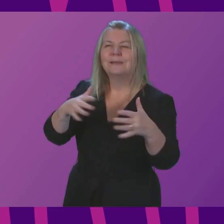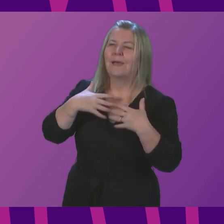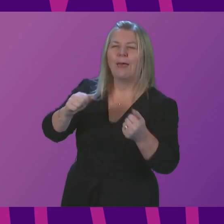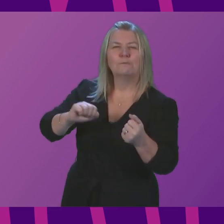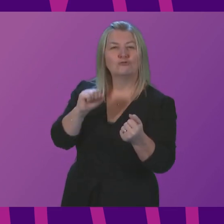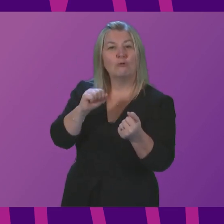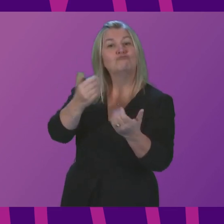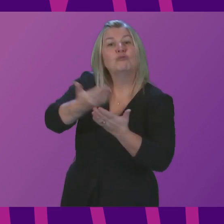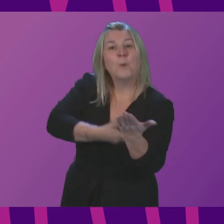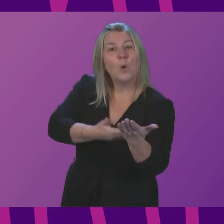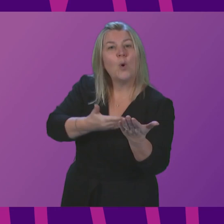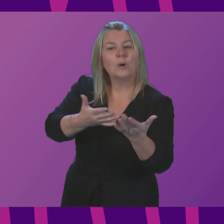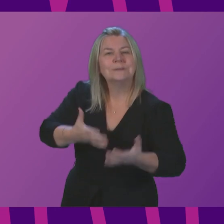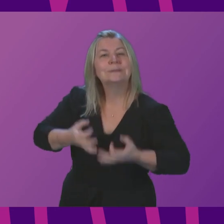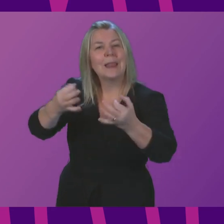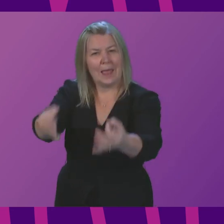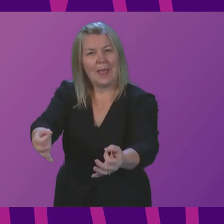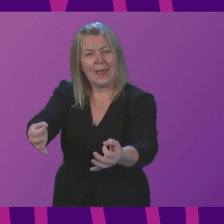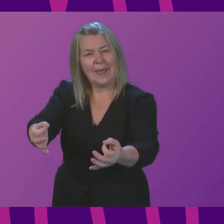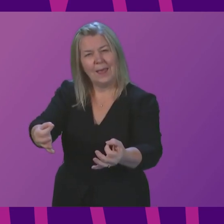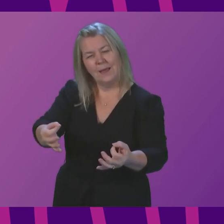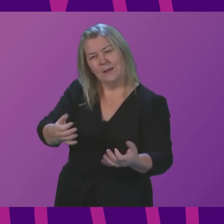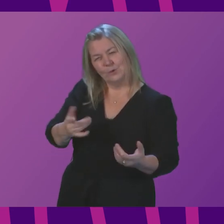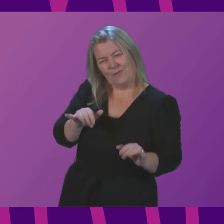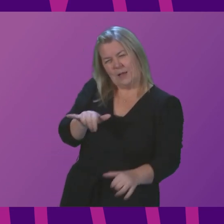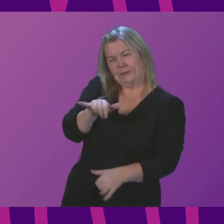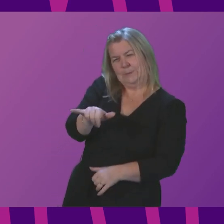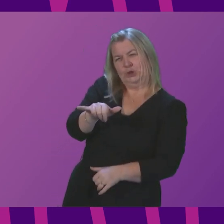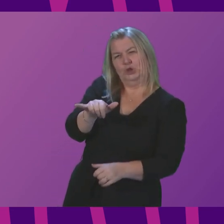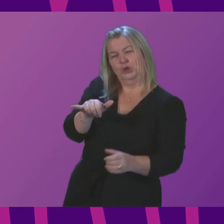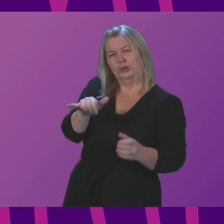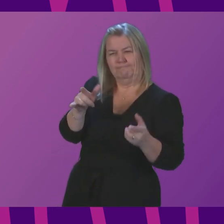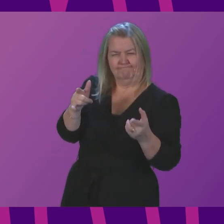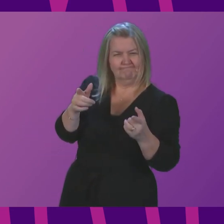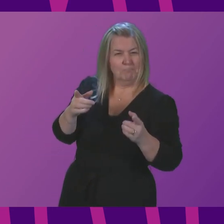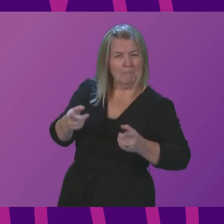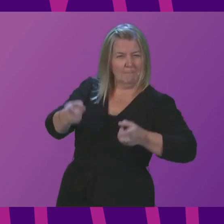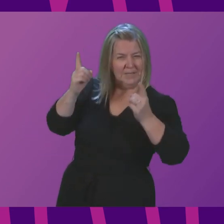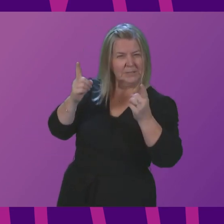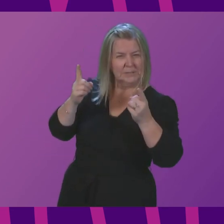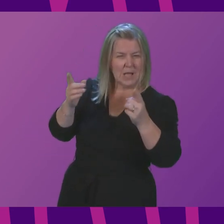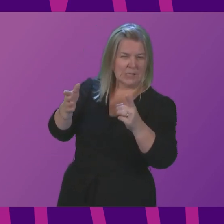Does the First Minister not understand that suspicion about interference is swirling around,